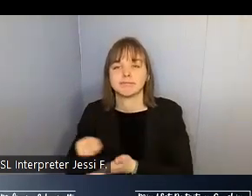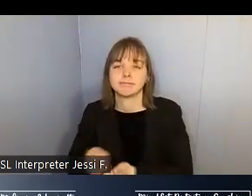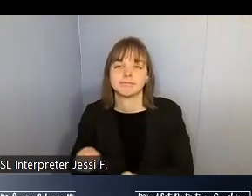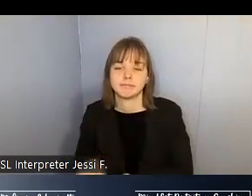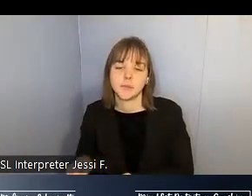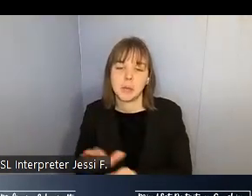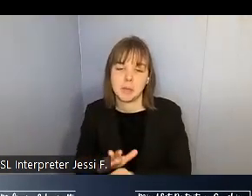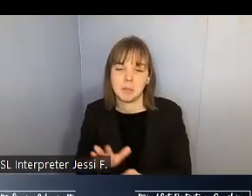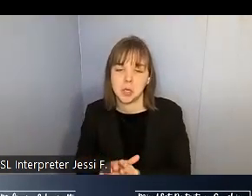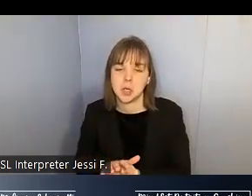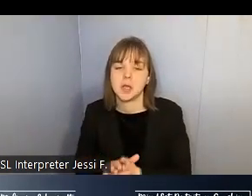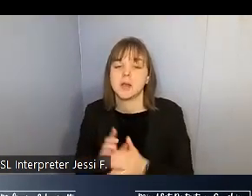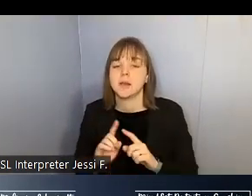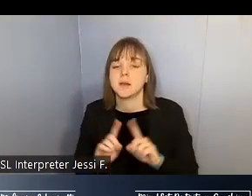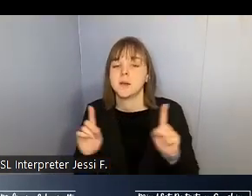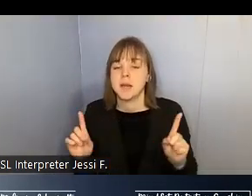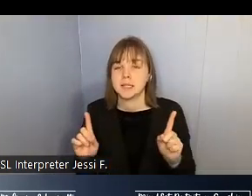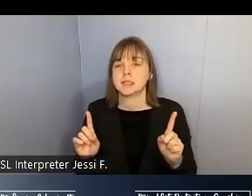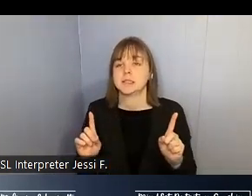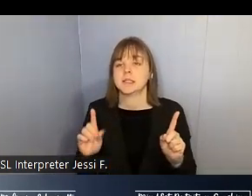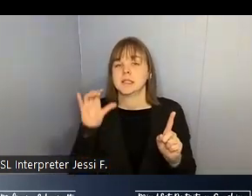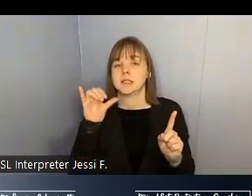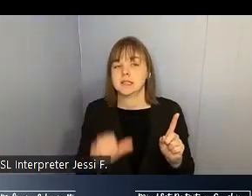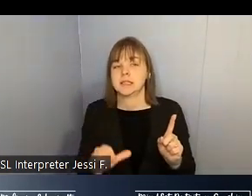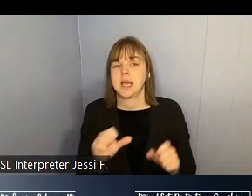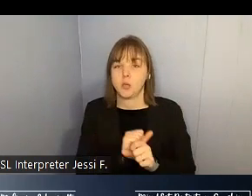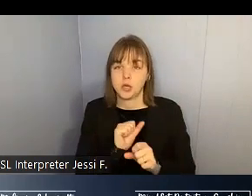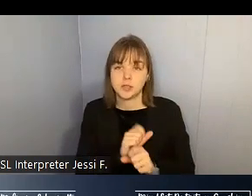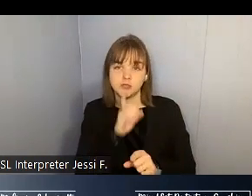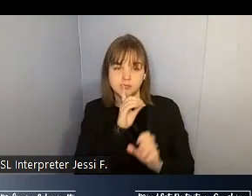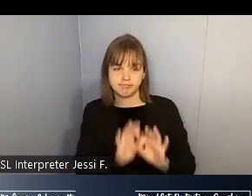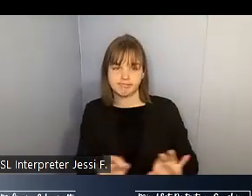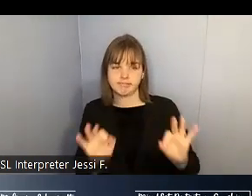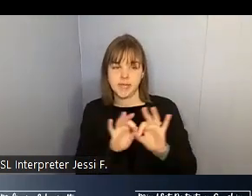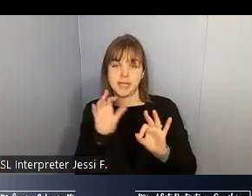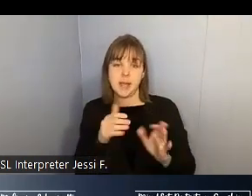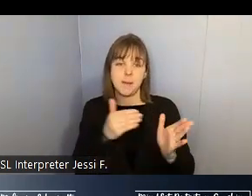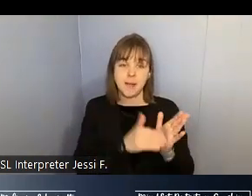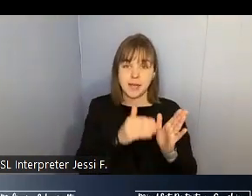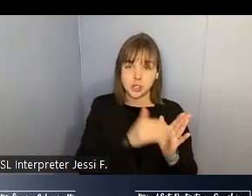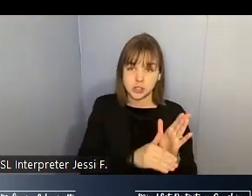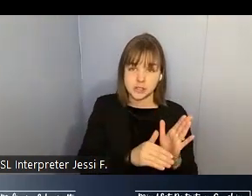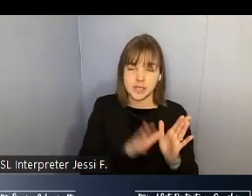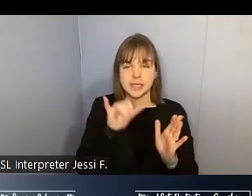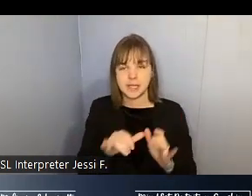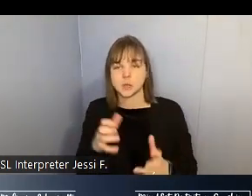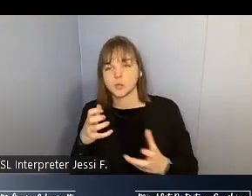it and the act of doing it so that you learn about yourself and you can find these patterns is what matters. And I put here, there's a couple of apps that are really great,